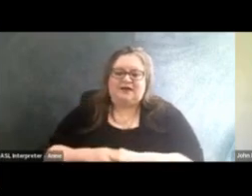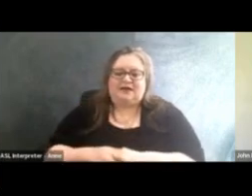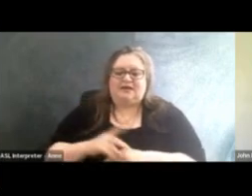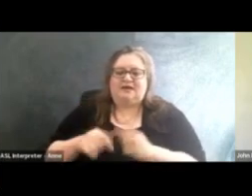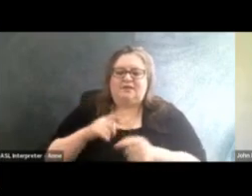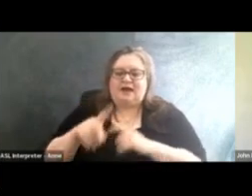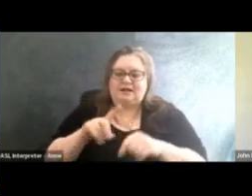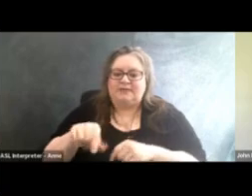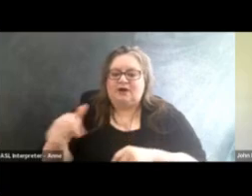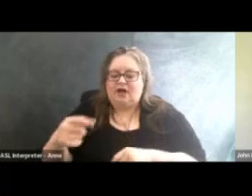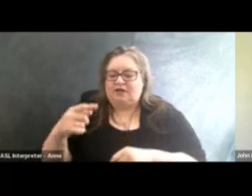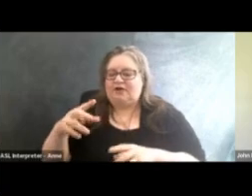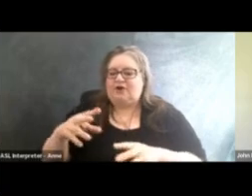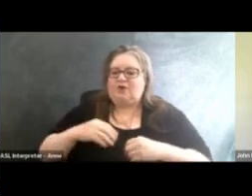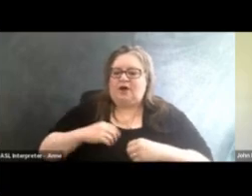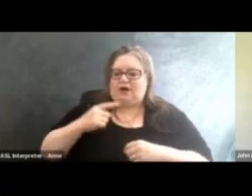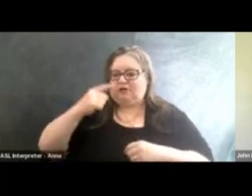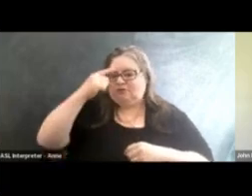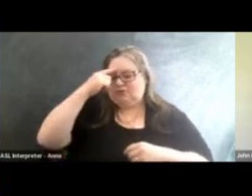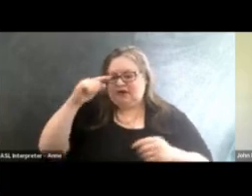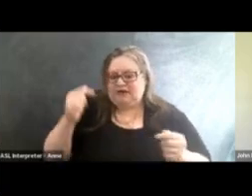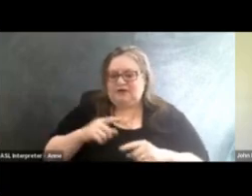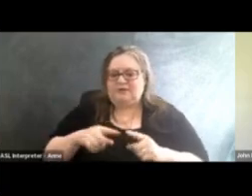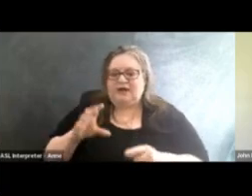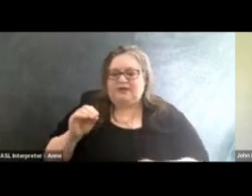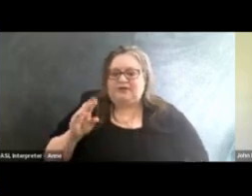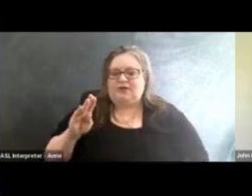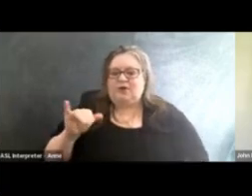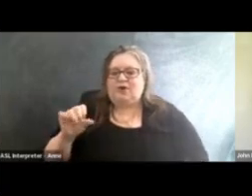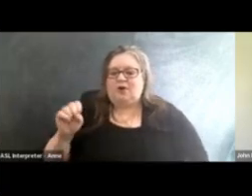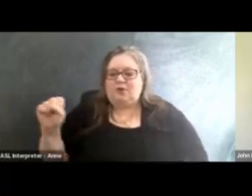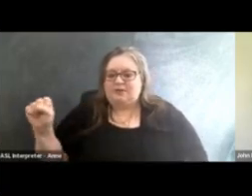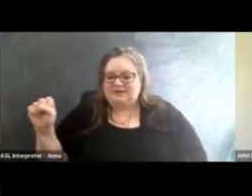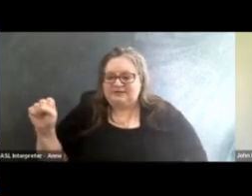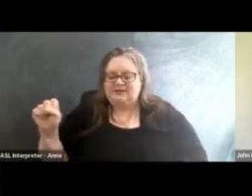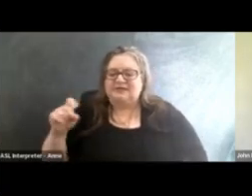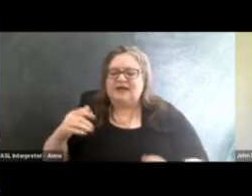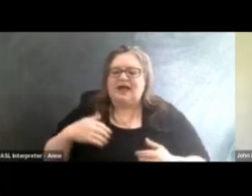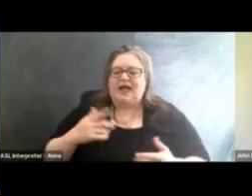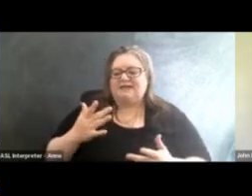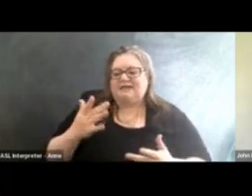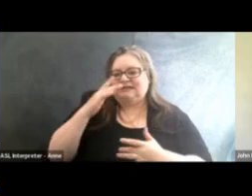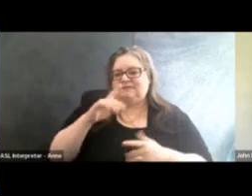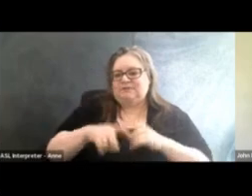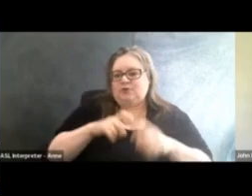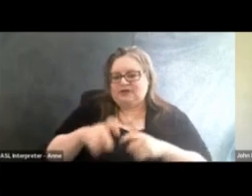injuries. But the the OBISS is called also then has a symptom questionnaire. The Symptom Questionnaire for Brain Injury